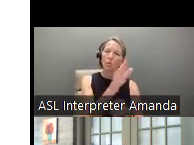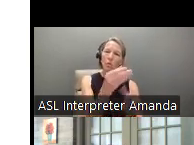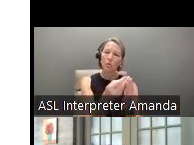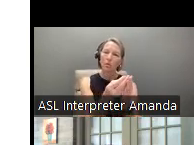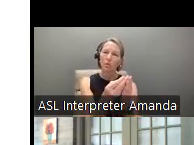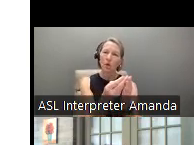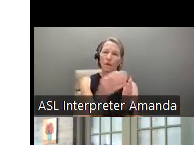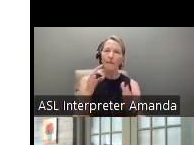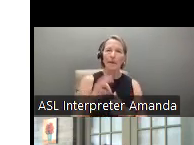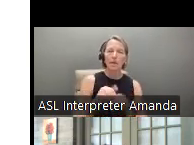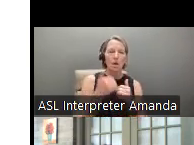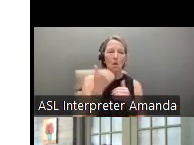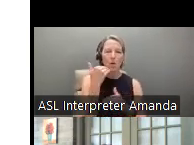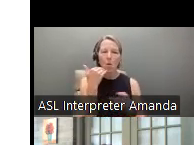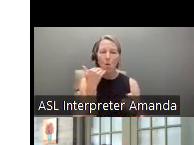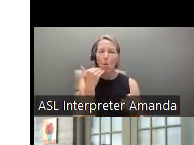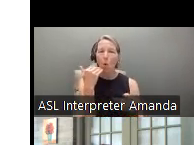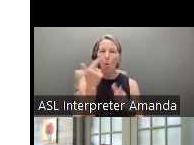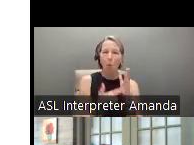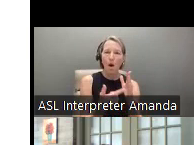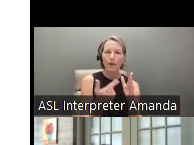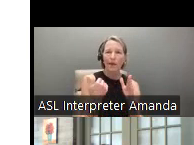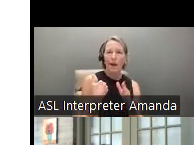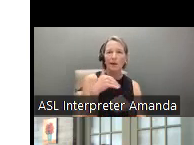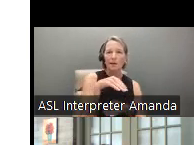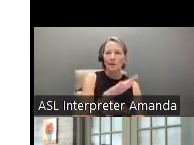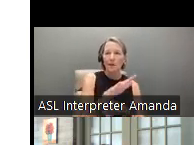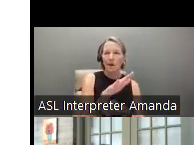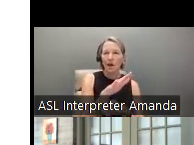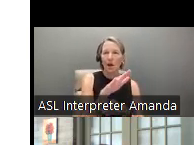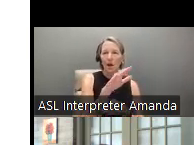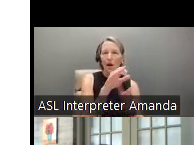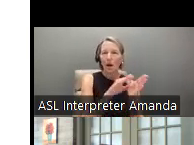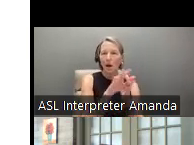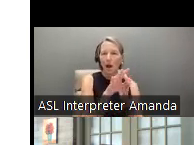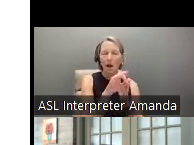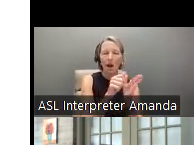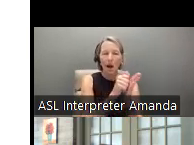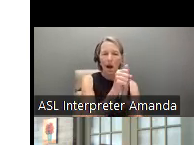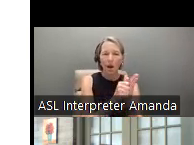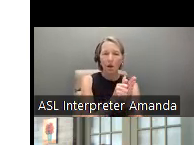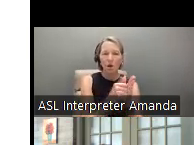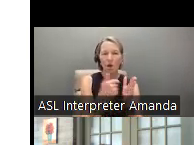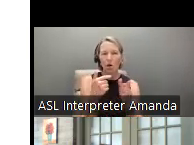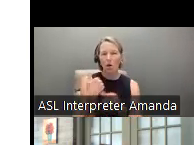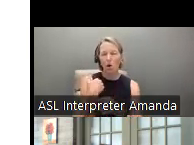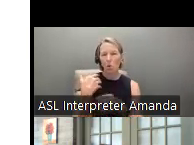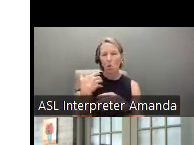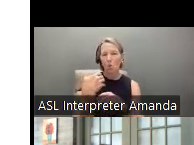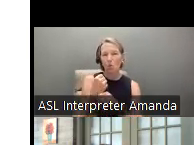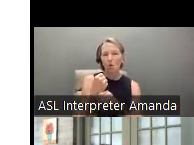how do you know with what a beneficiary has in their account are you receiving bills that need to